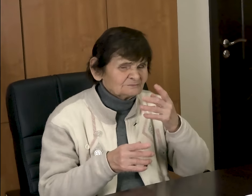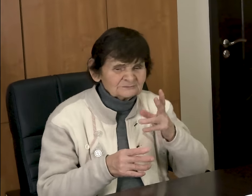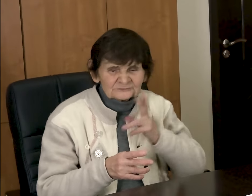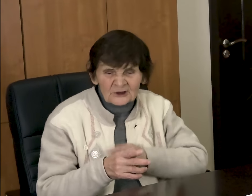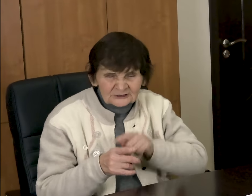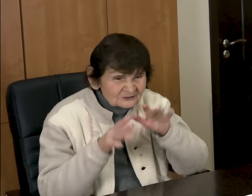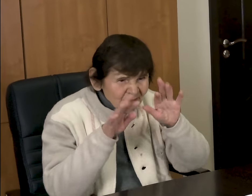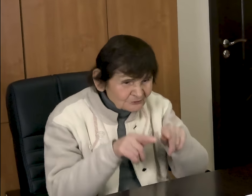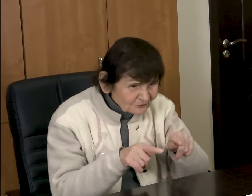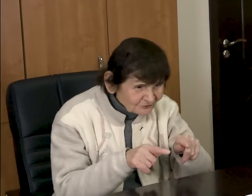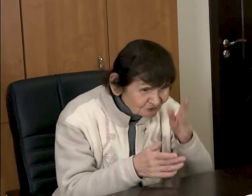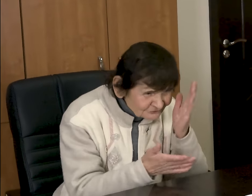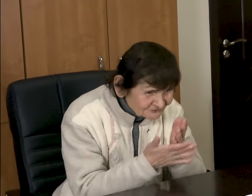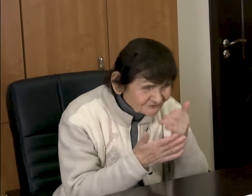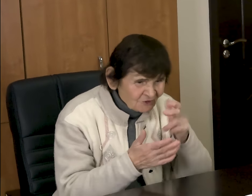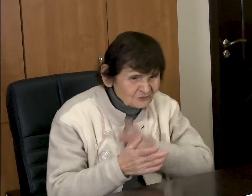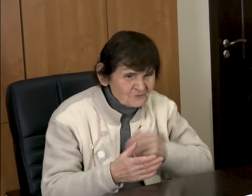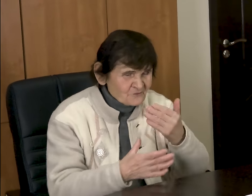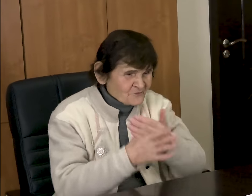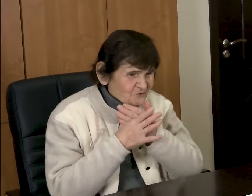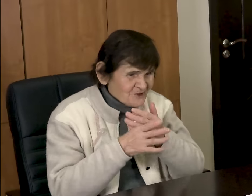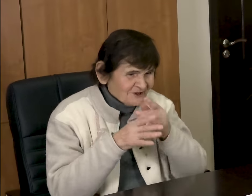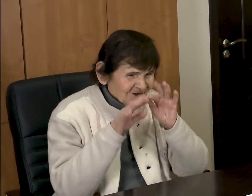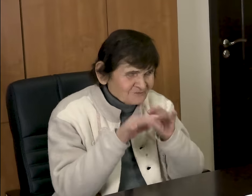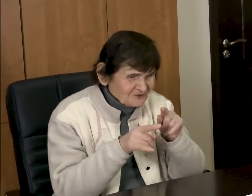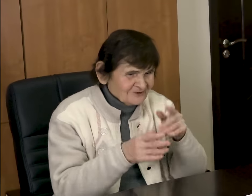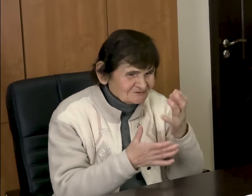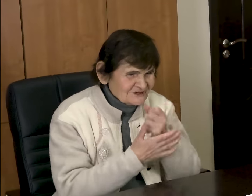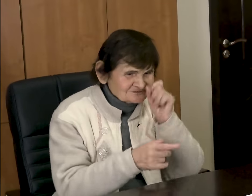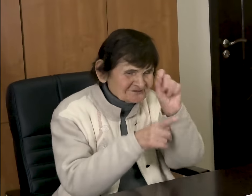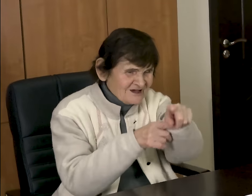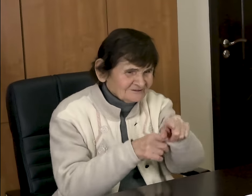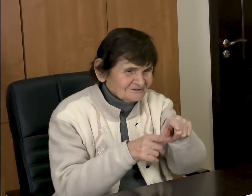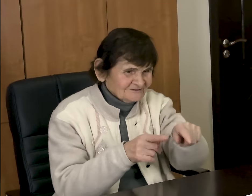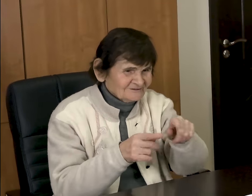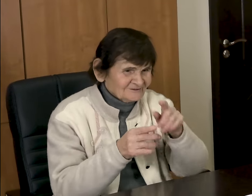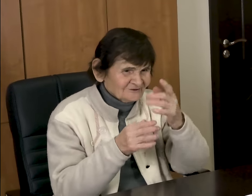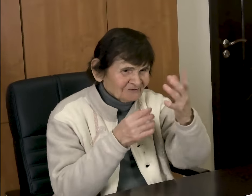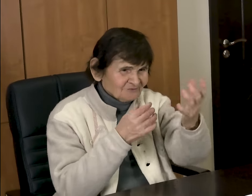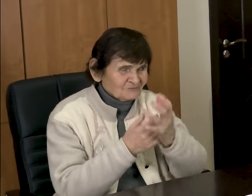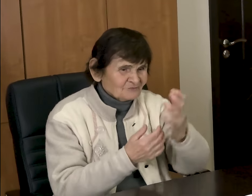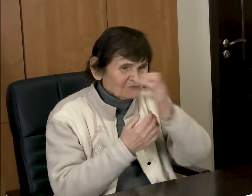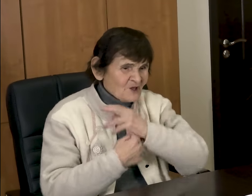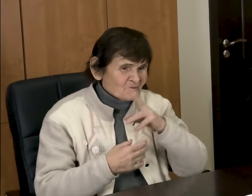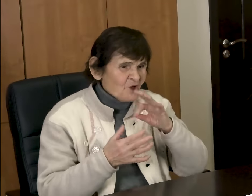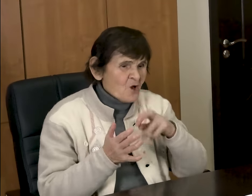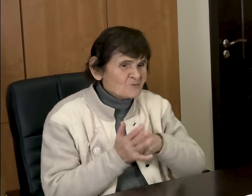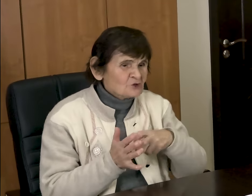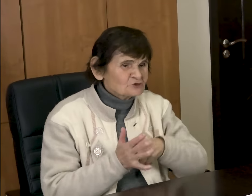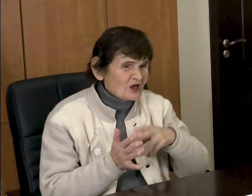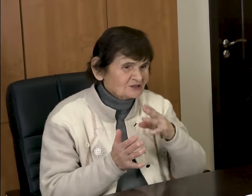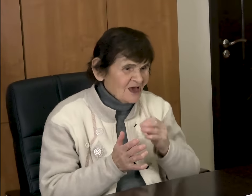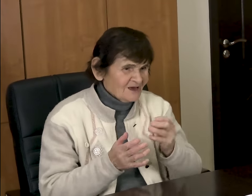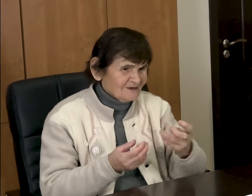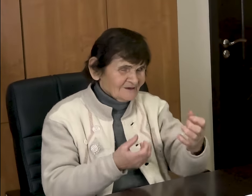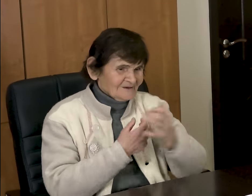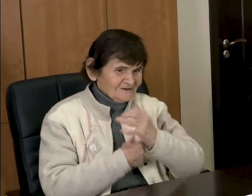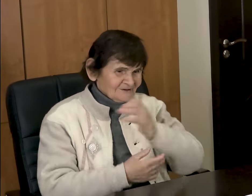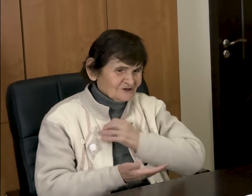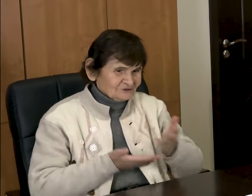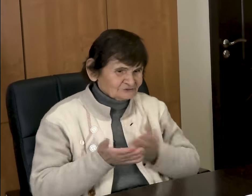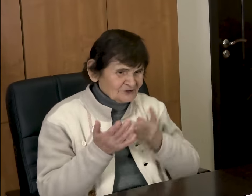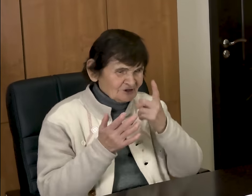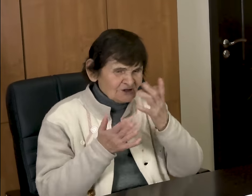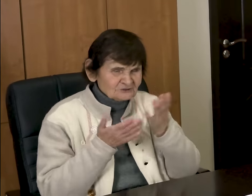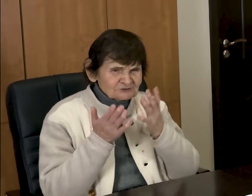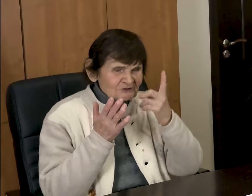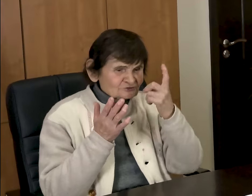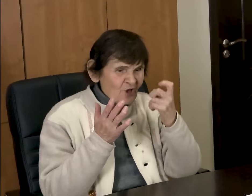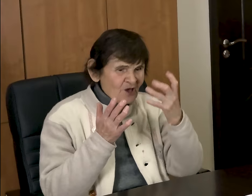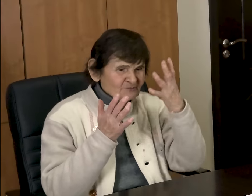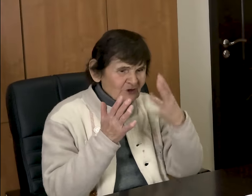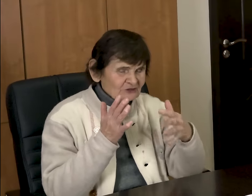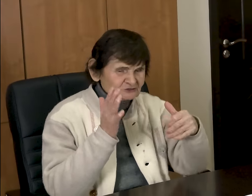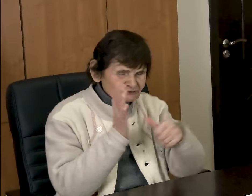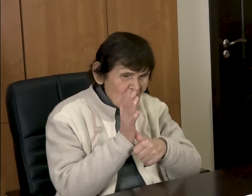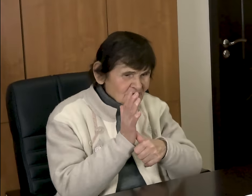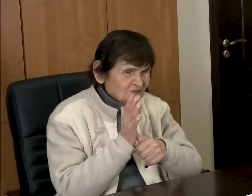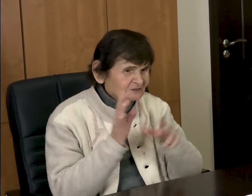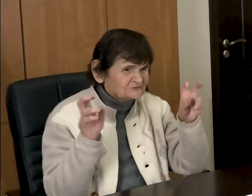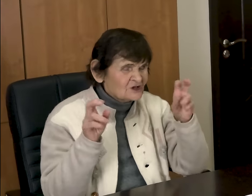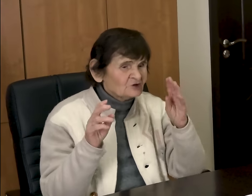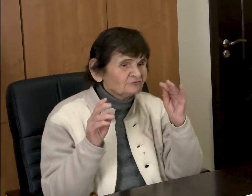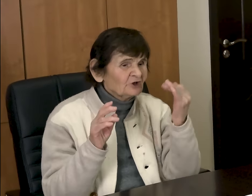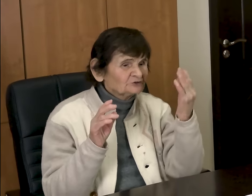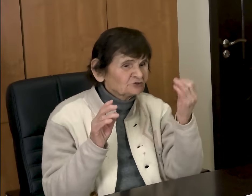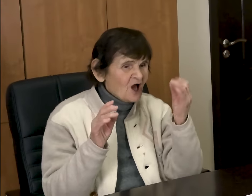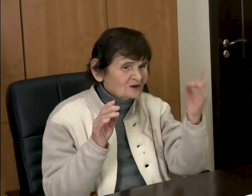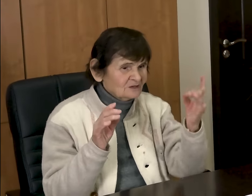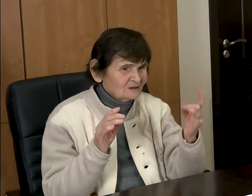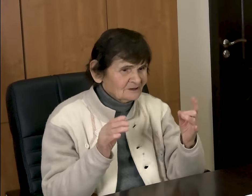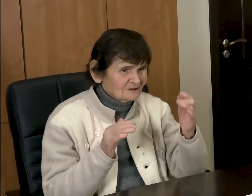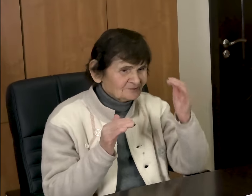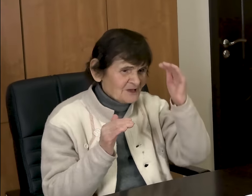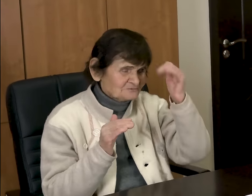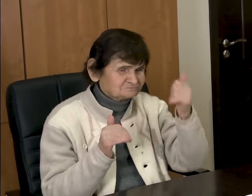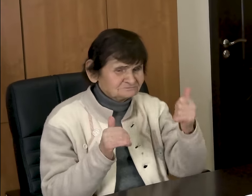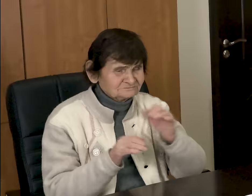My daughter helped, looked on the Internet and ordered. They sent me Fisher skis with a height of 146 cm by mail.